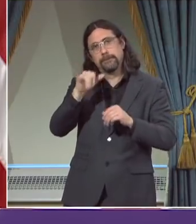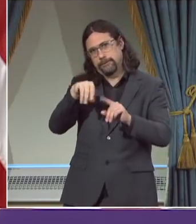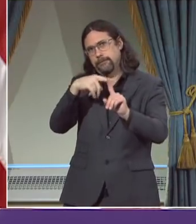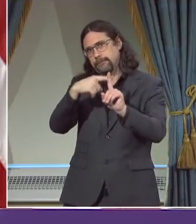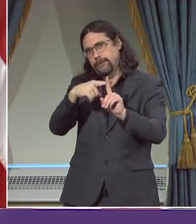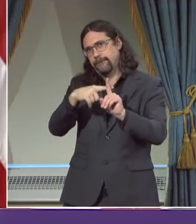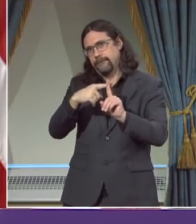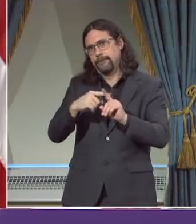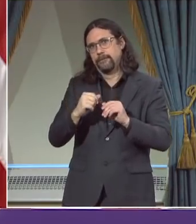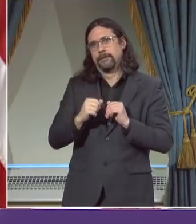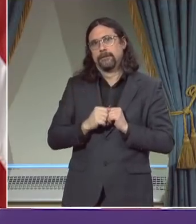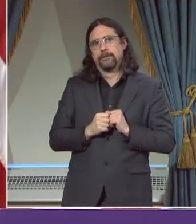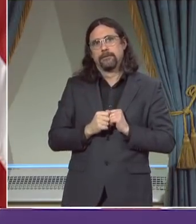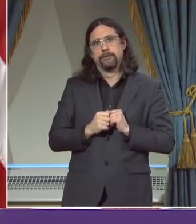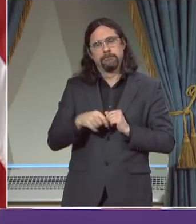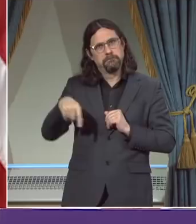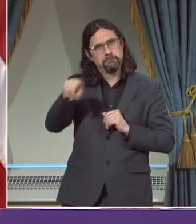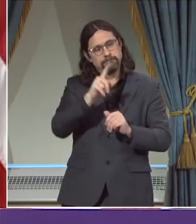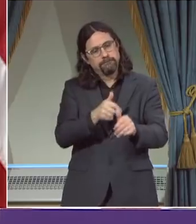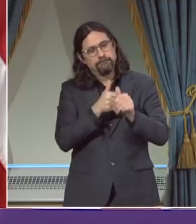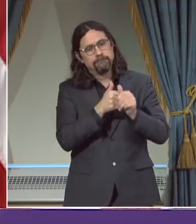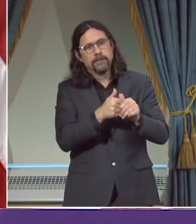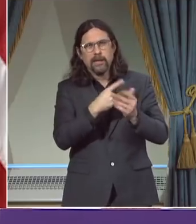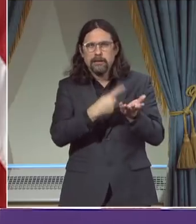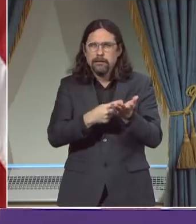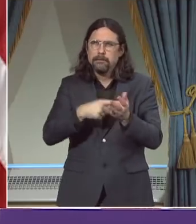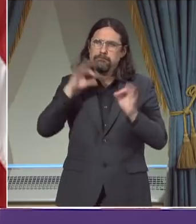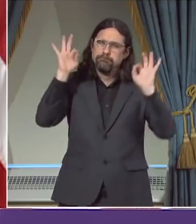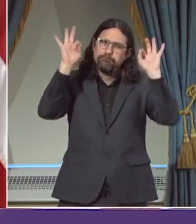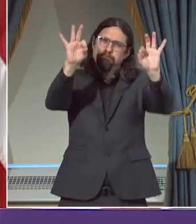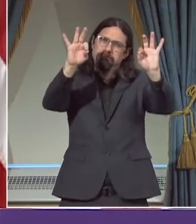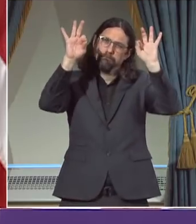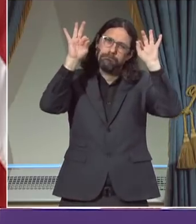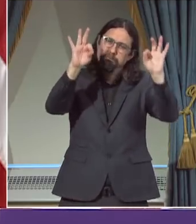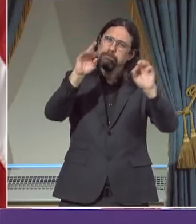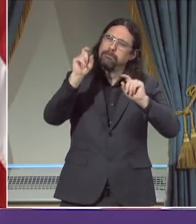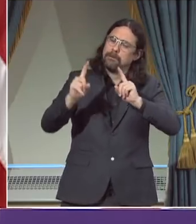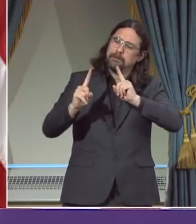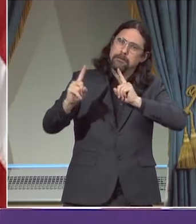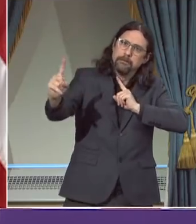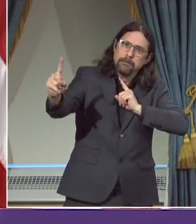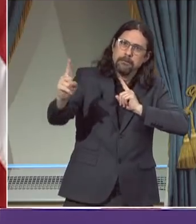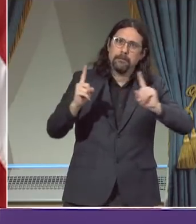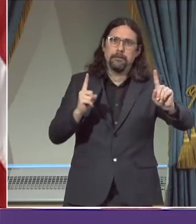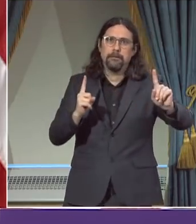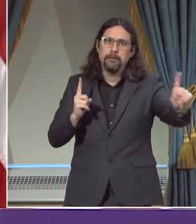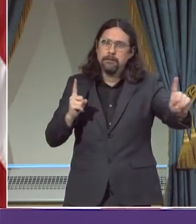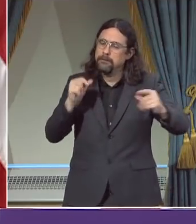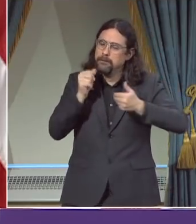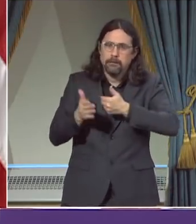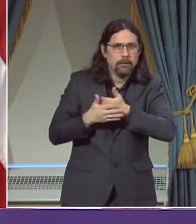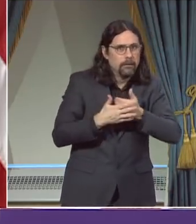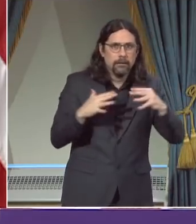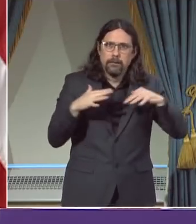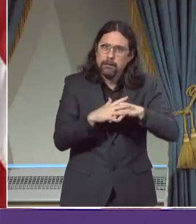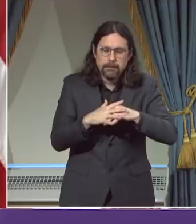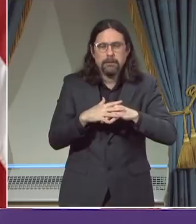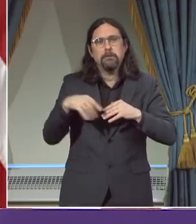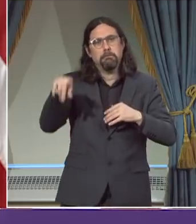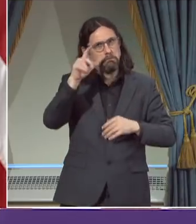THE VAST, VAST MAJORITY OF NEW YORKERS ARE DOING THE RIGHT THING,